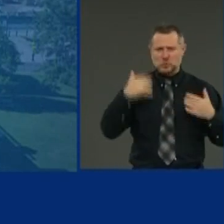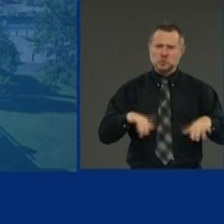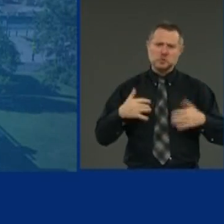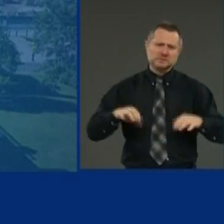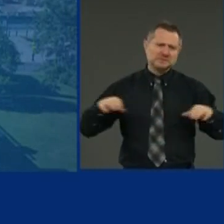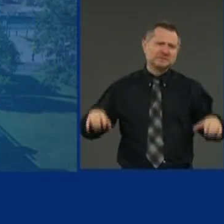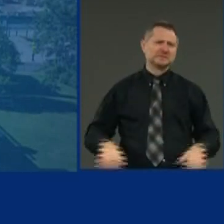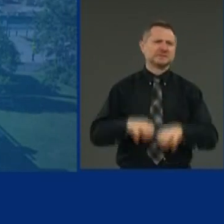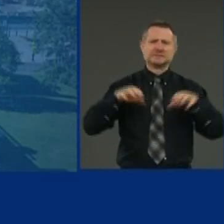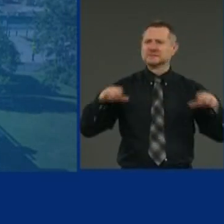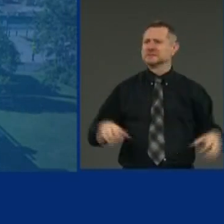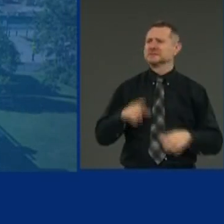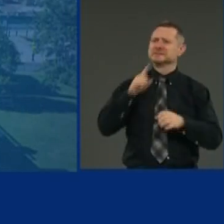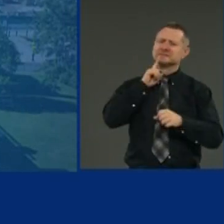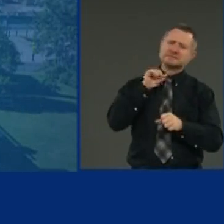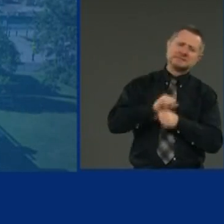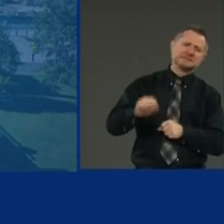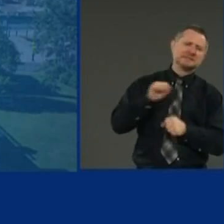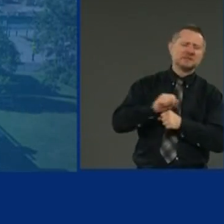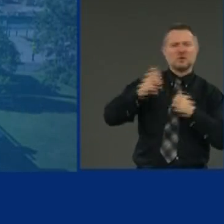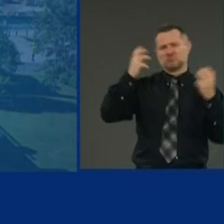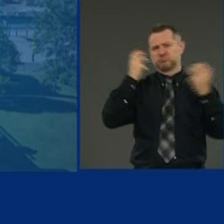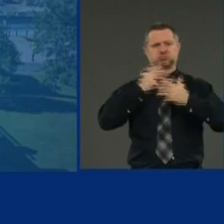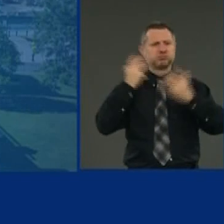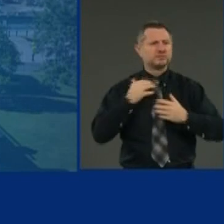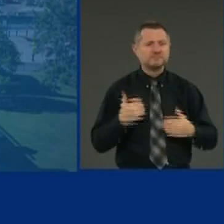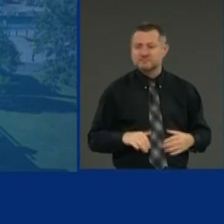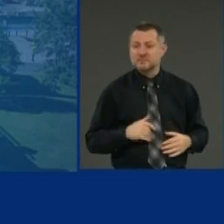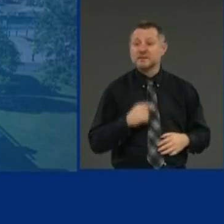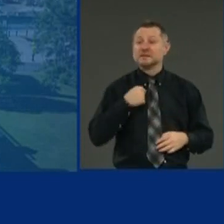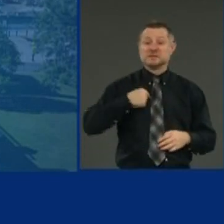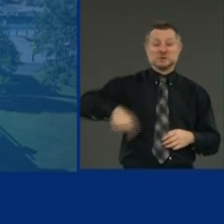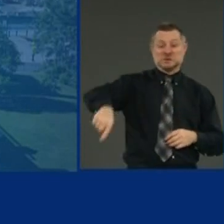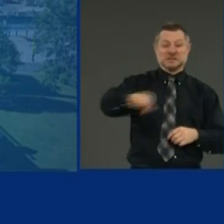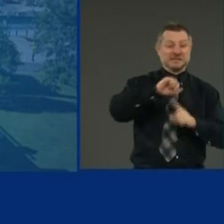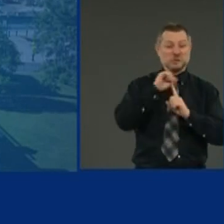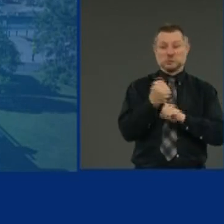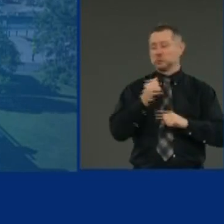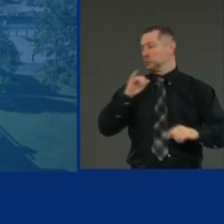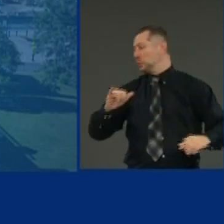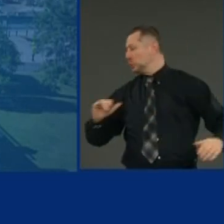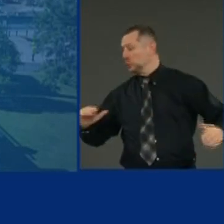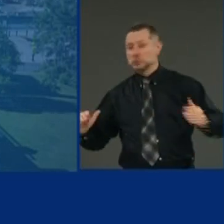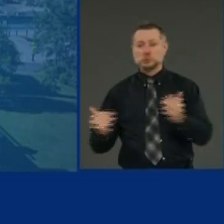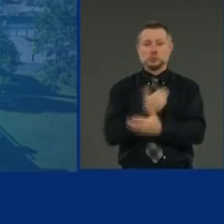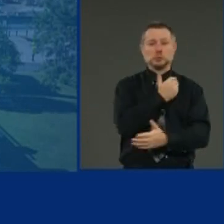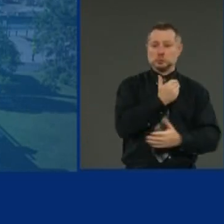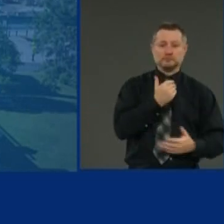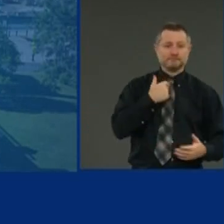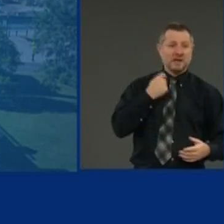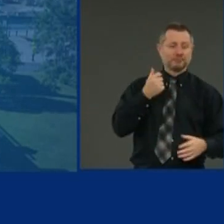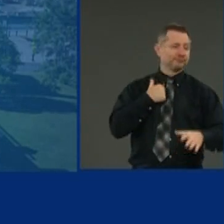HIS TEAM VERY MUCH. EVERYBODY IN GOVERNMENT HAS BEEN WORKING OVER TIME AND NONE OF US